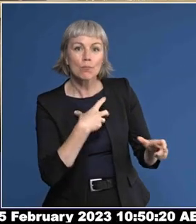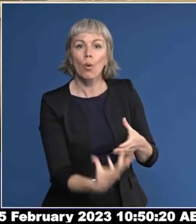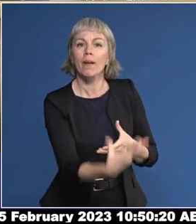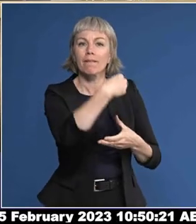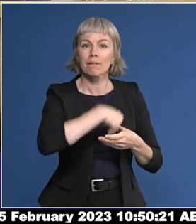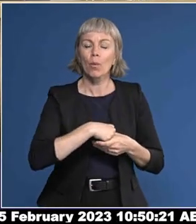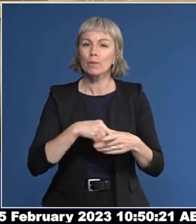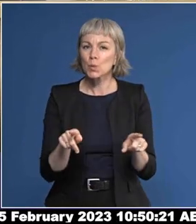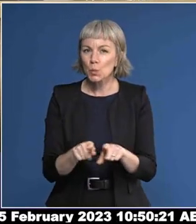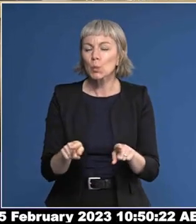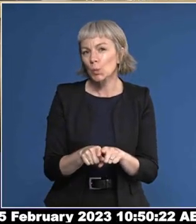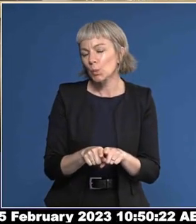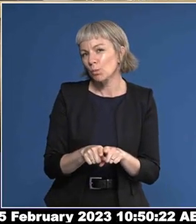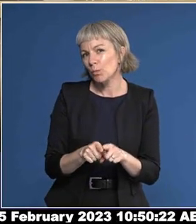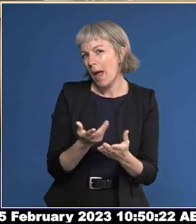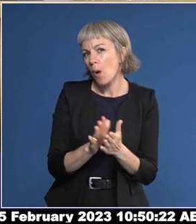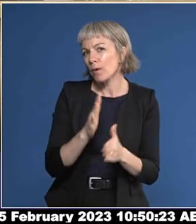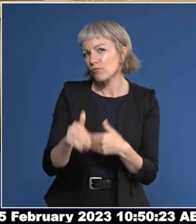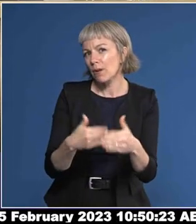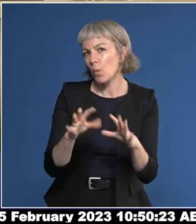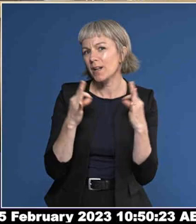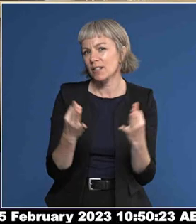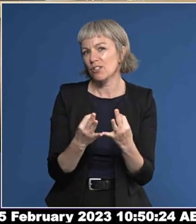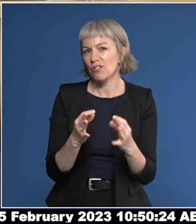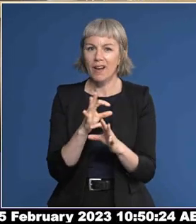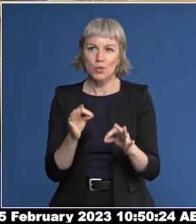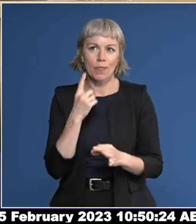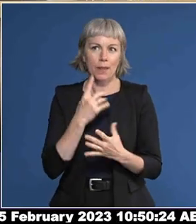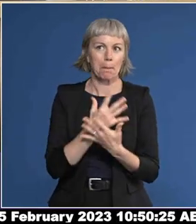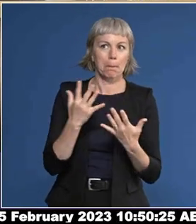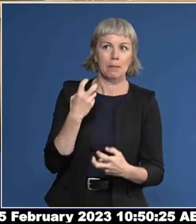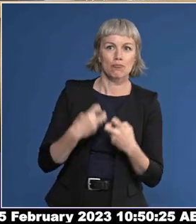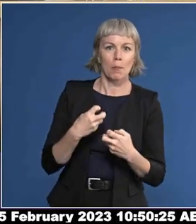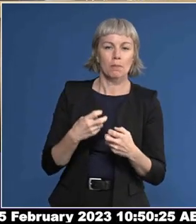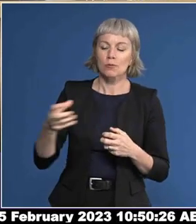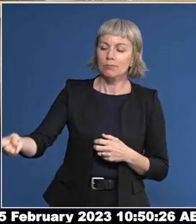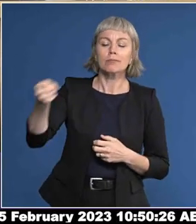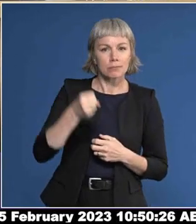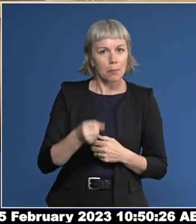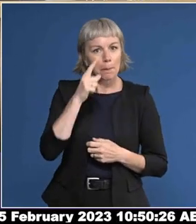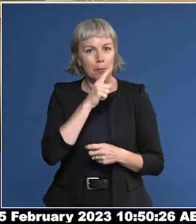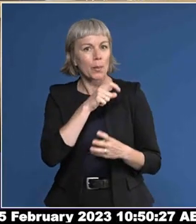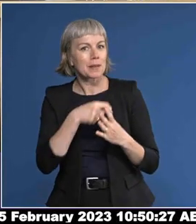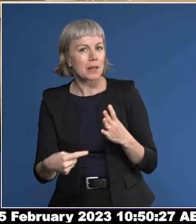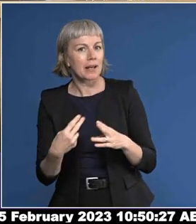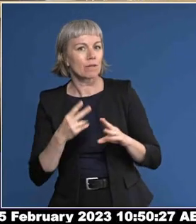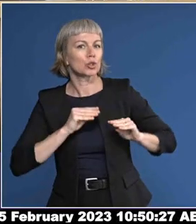So, look, I don't think that that would take much for us to actually have a bit of a shift and a change. MS EASTMAN: I think - talking about bringing the voice into the